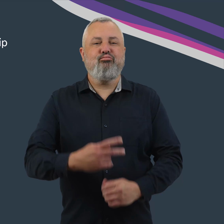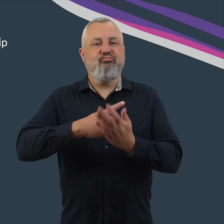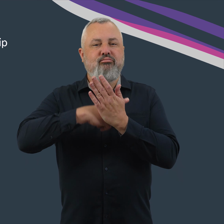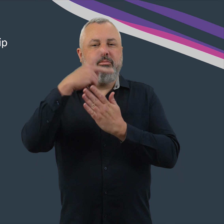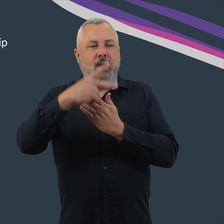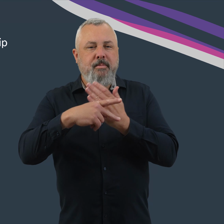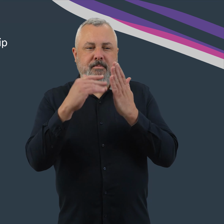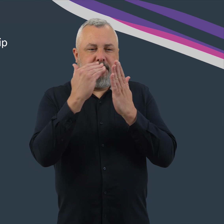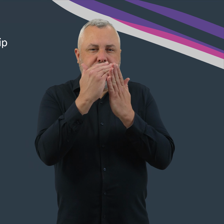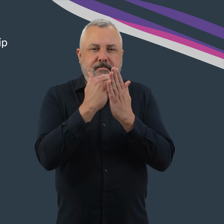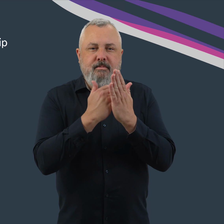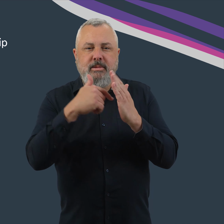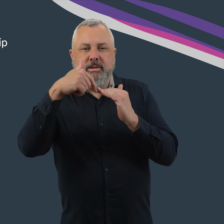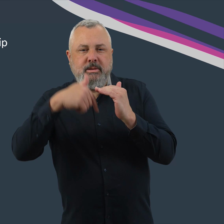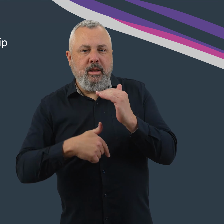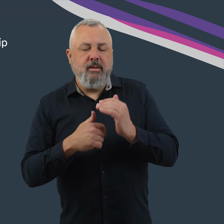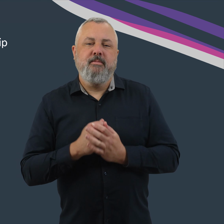Program details